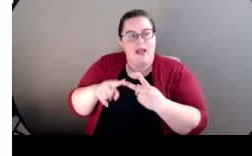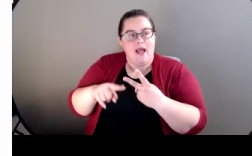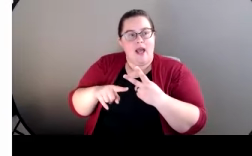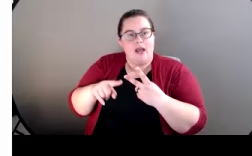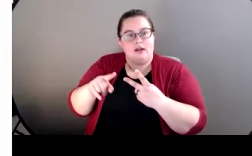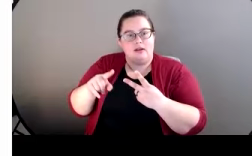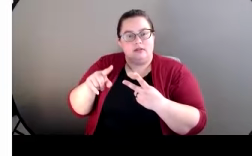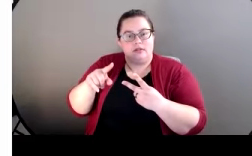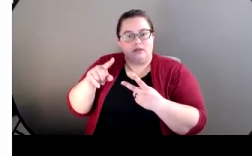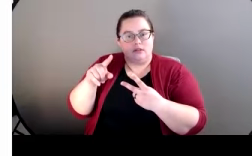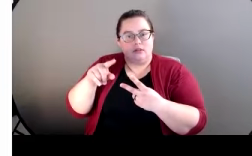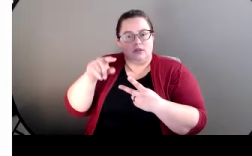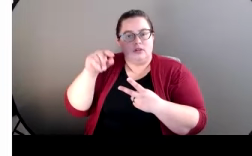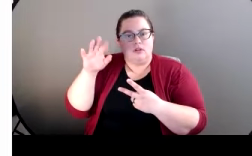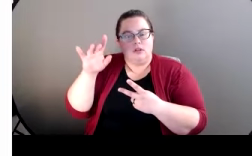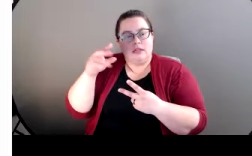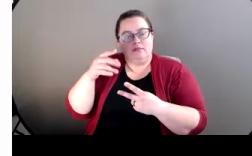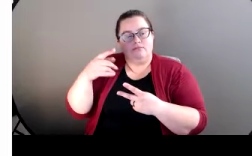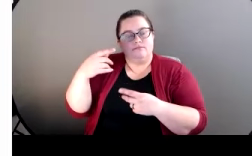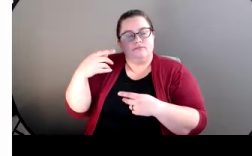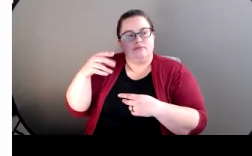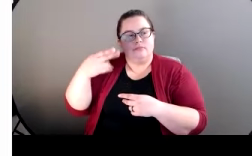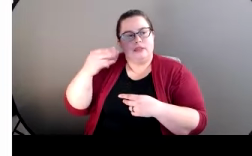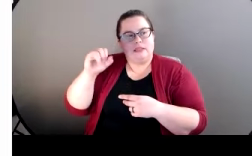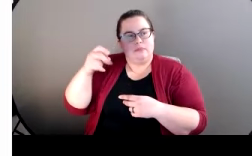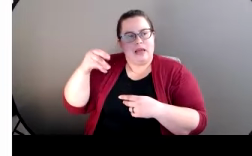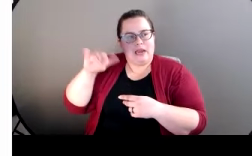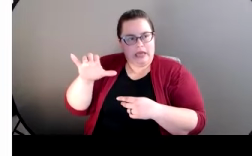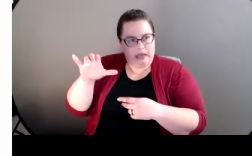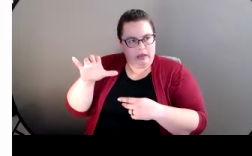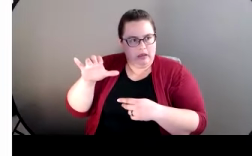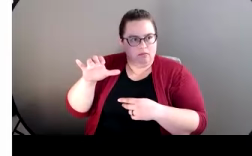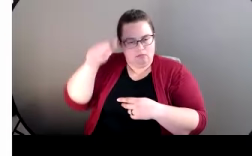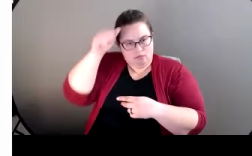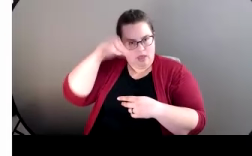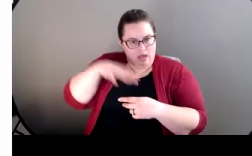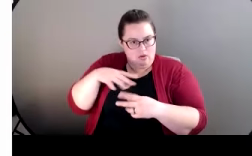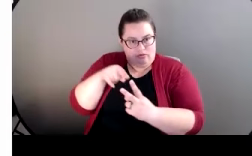So if we are looking, you know, at how to improve our success rates